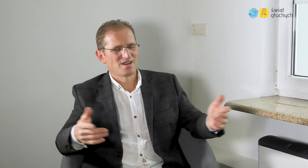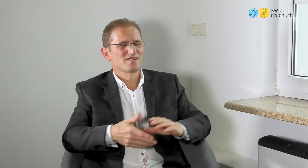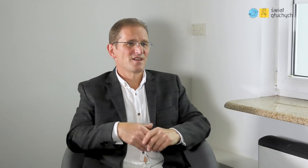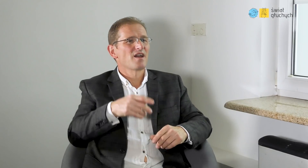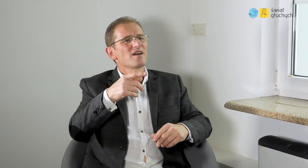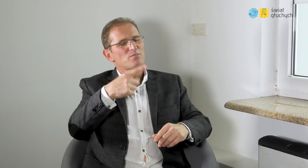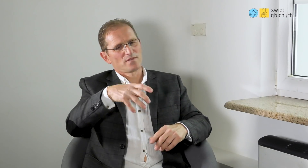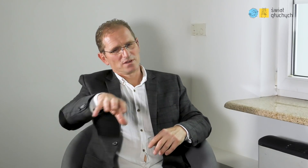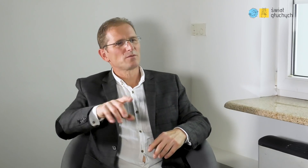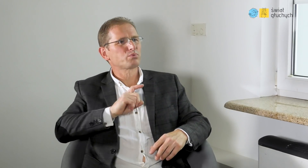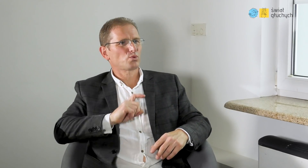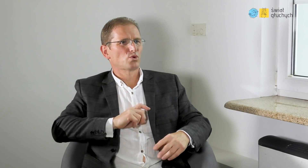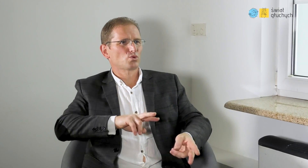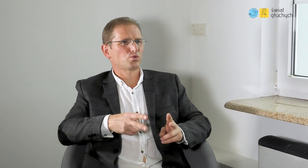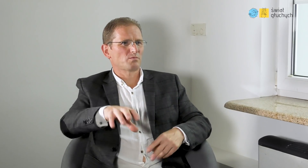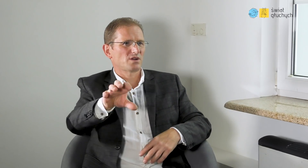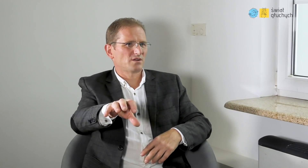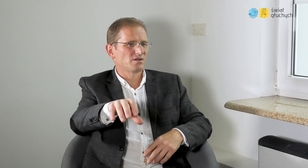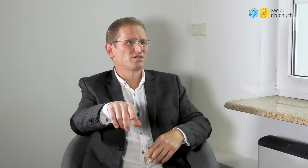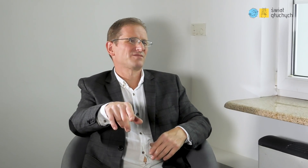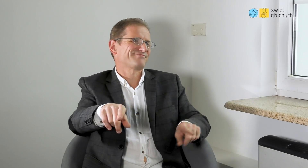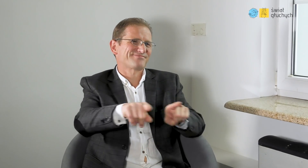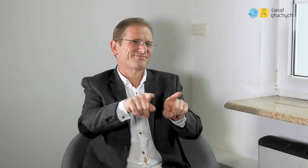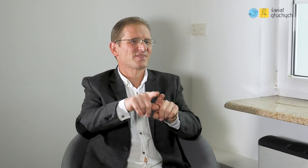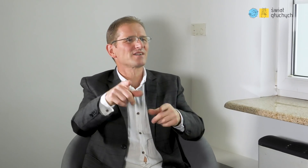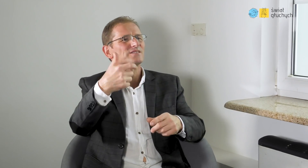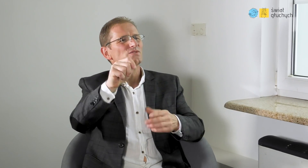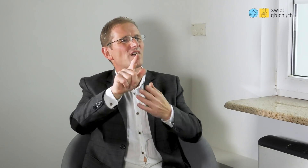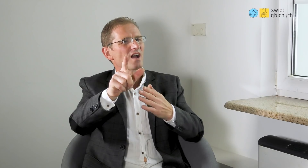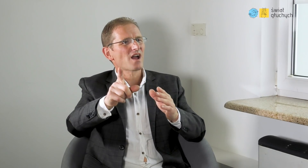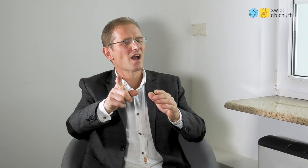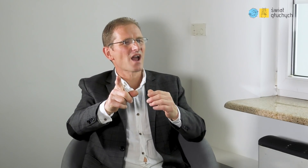There should be an office of interpreters, Who respond to emergency numbers for the deaf.